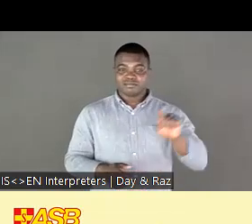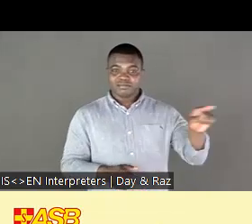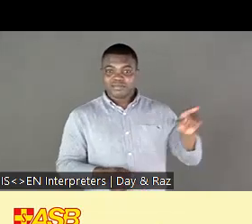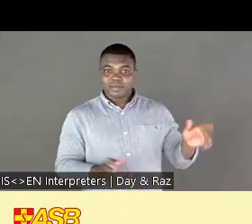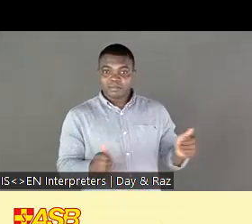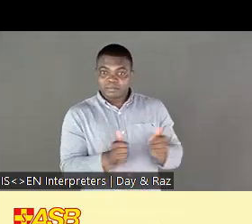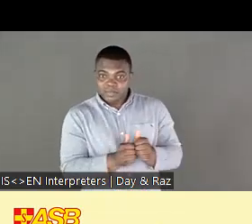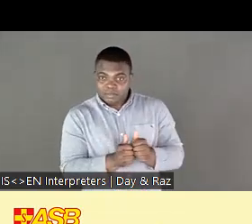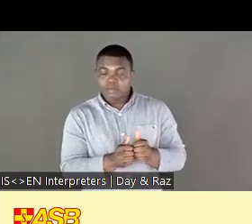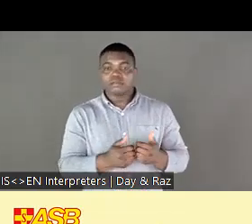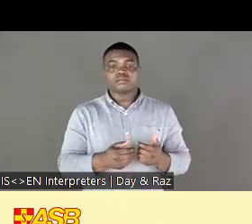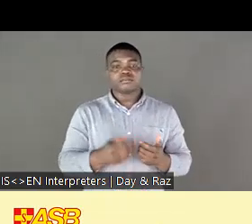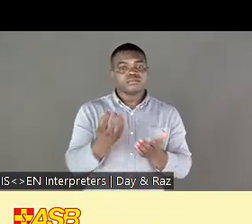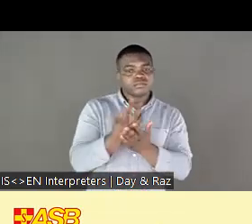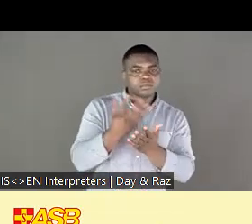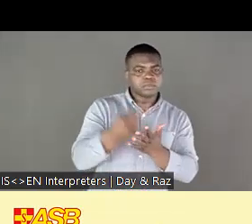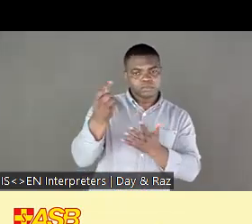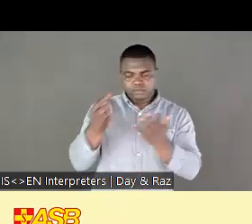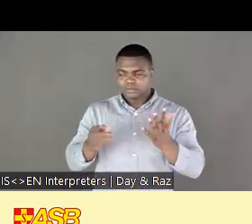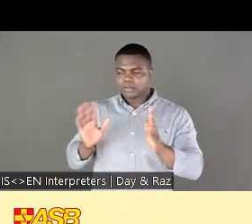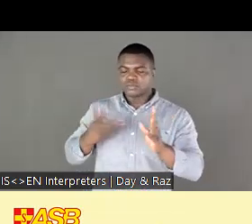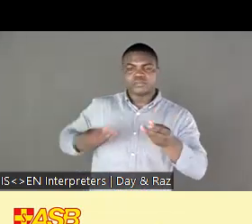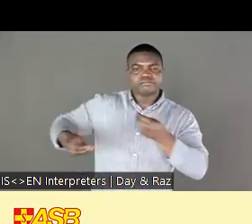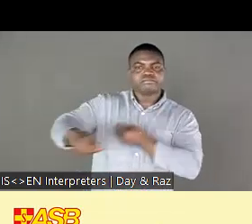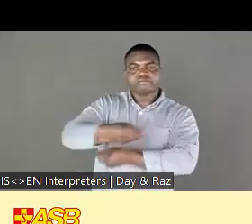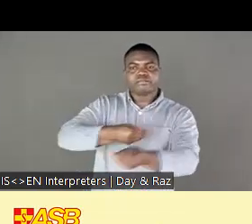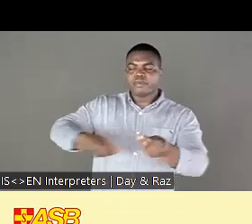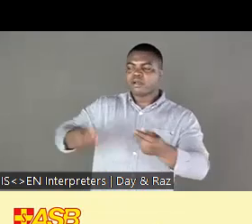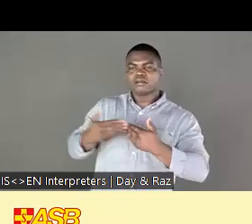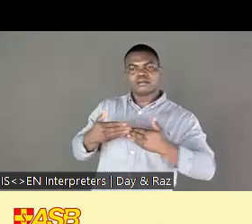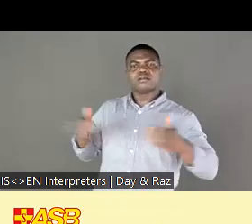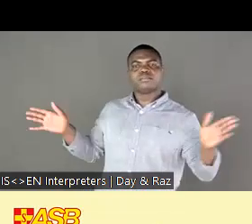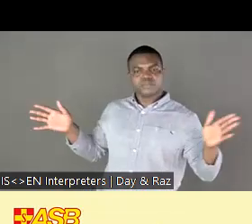a greater level of participation in this case, because to some extent,